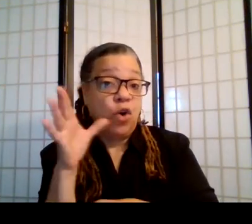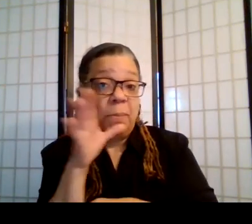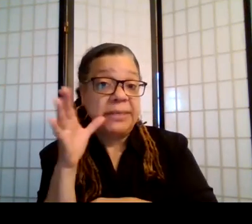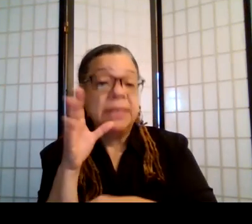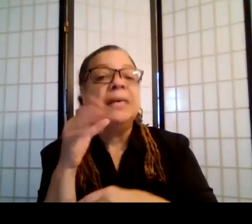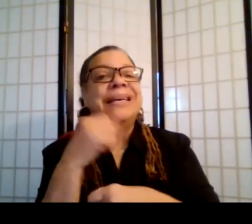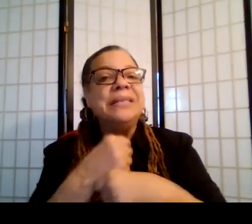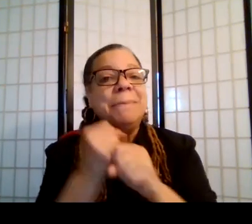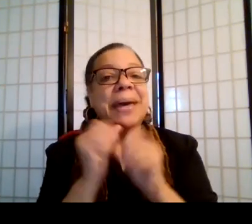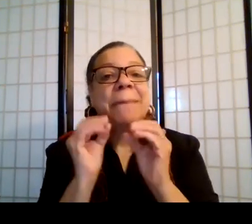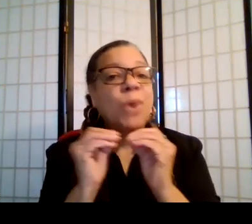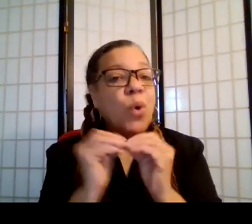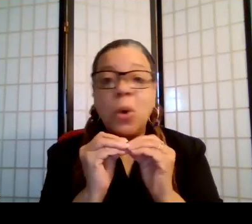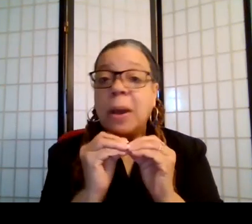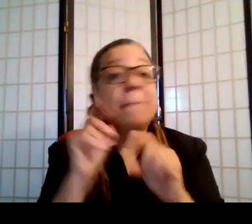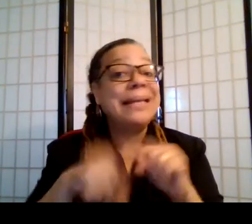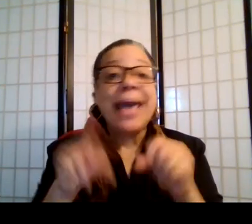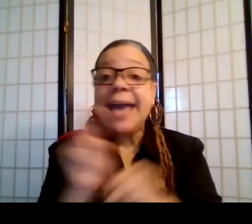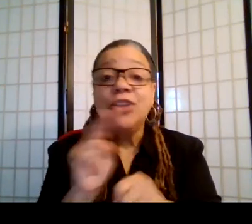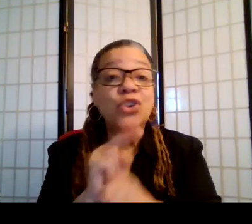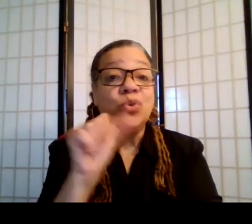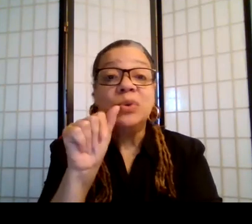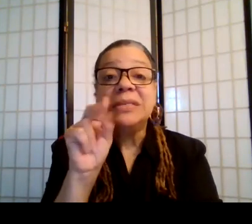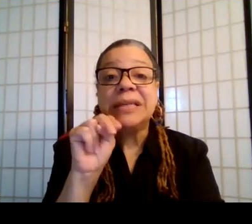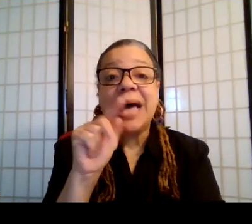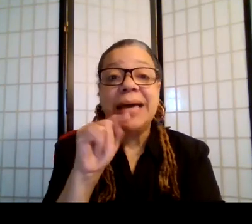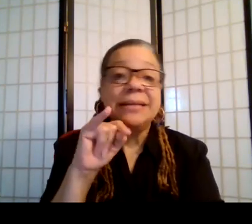but cannot use antibiotics, right, at the same price.